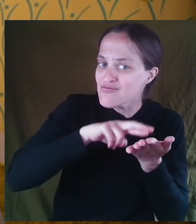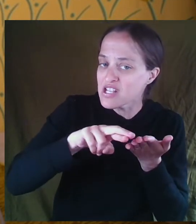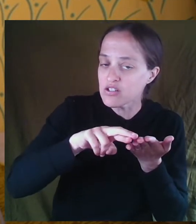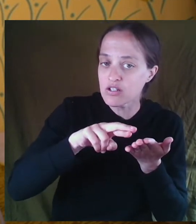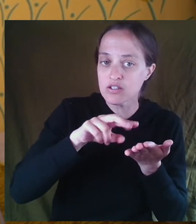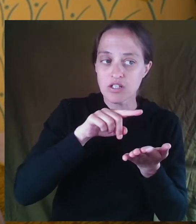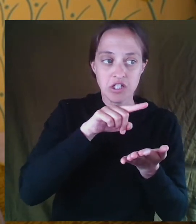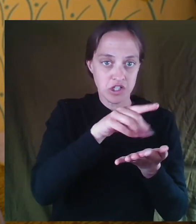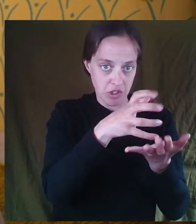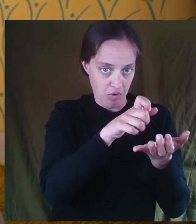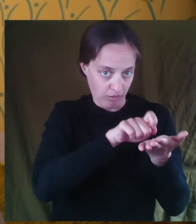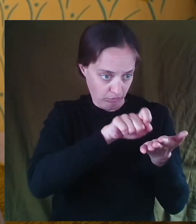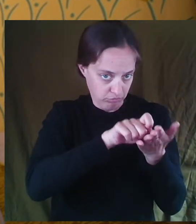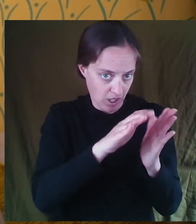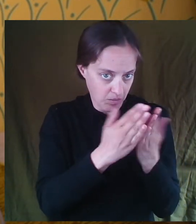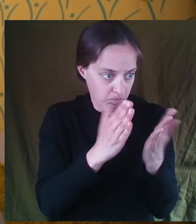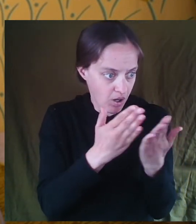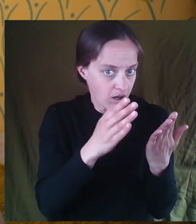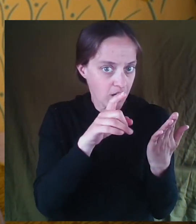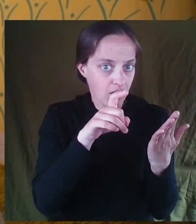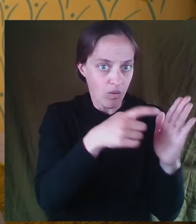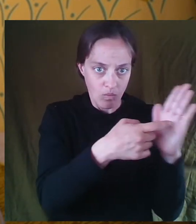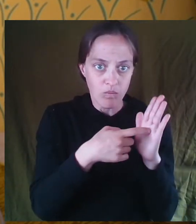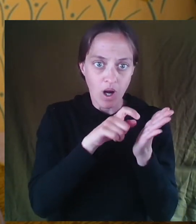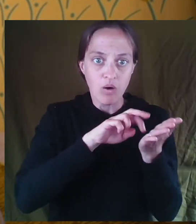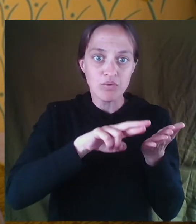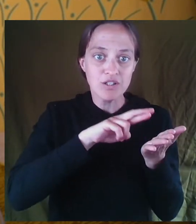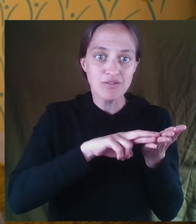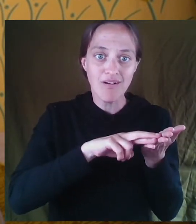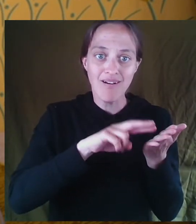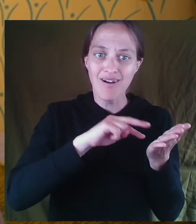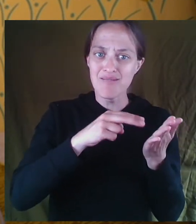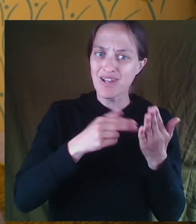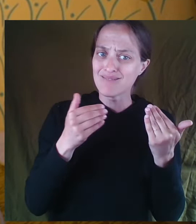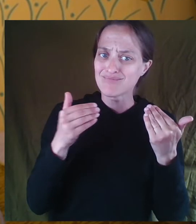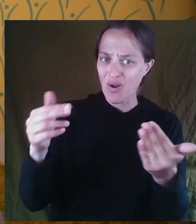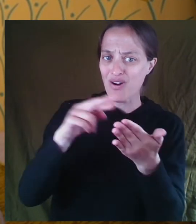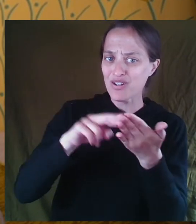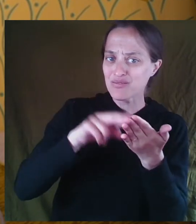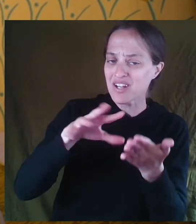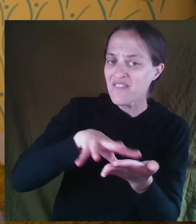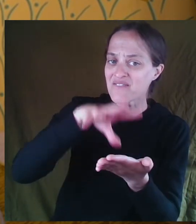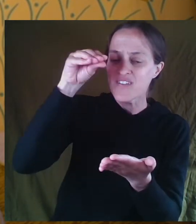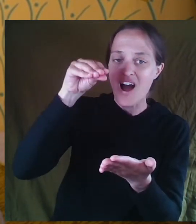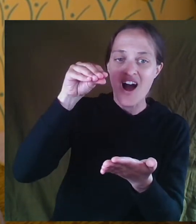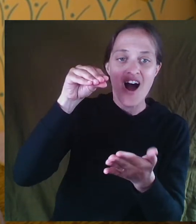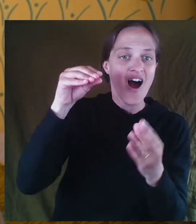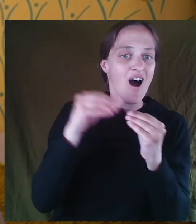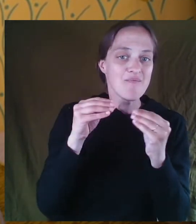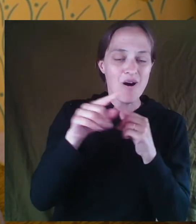and when she writes the book, she has to research herself and so this was a great excuse for her to research